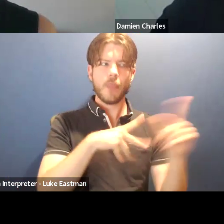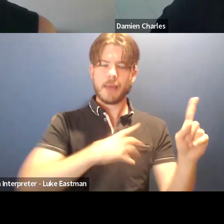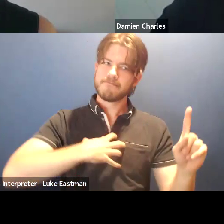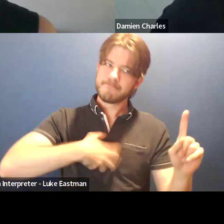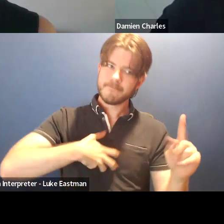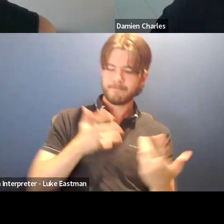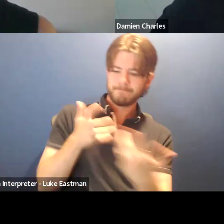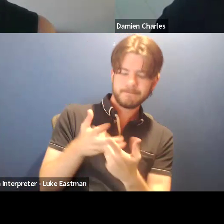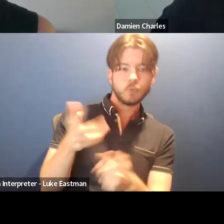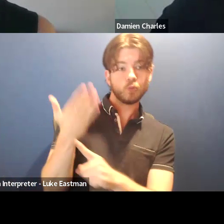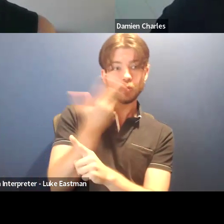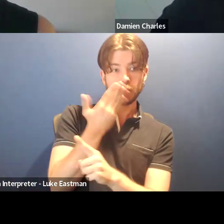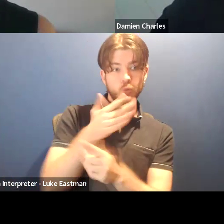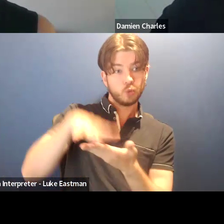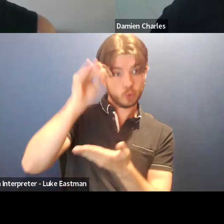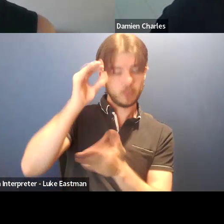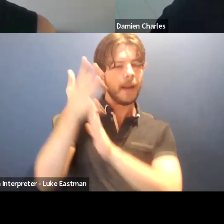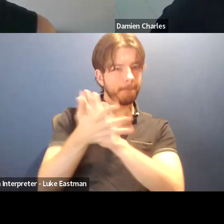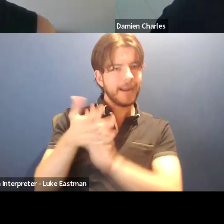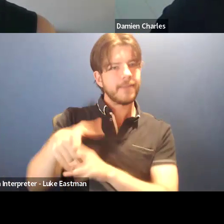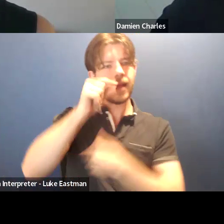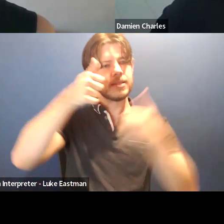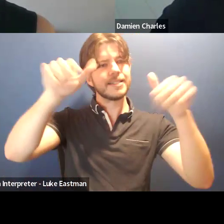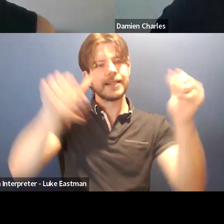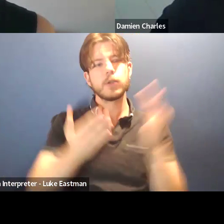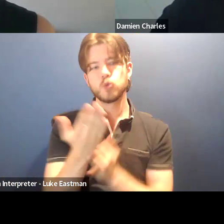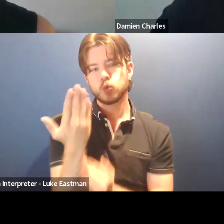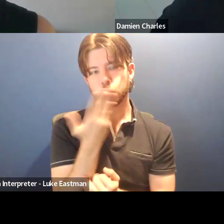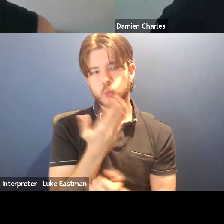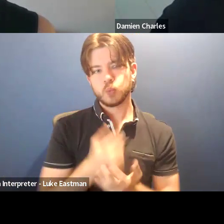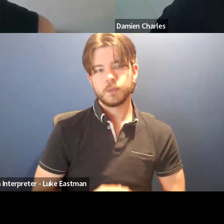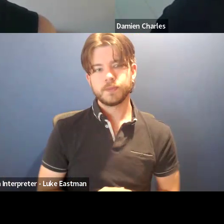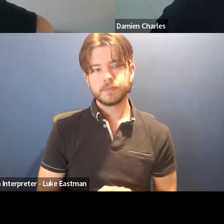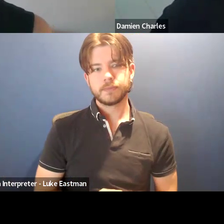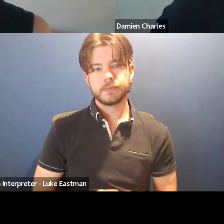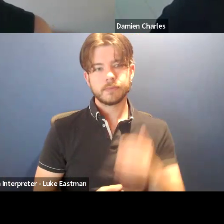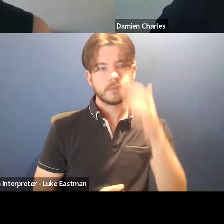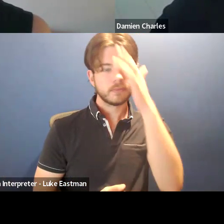schooling and we know that that can